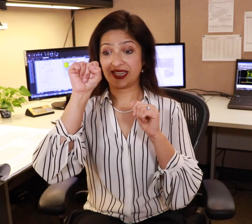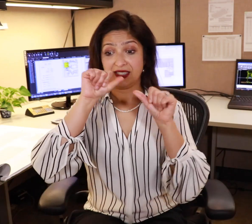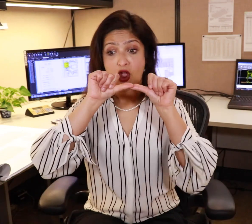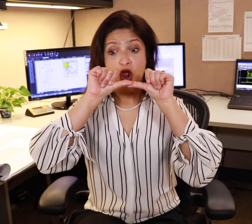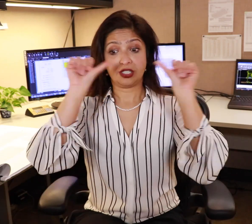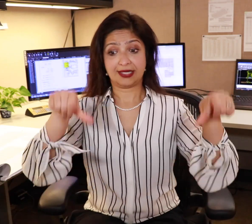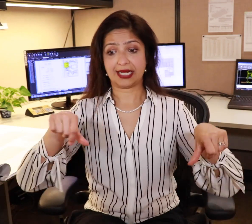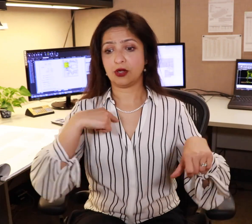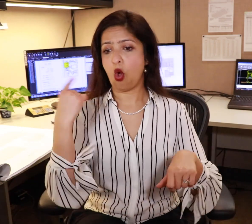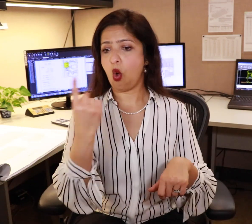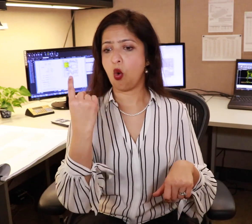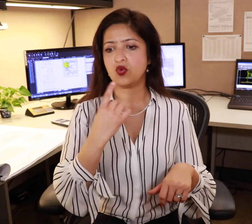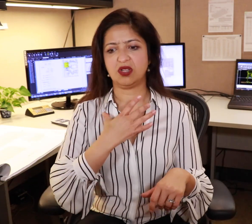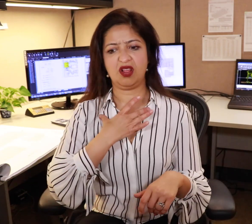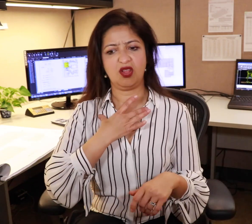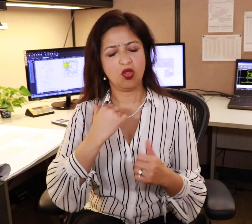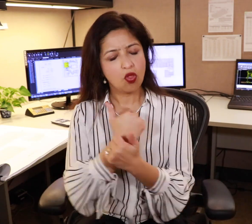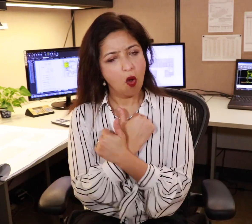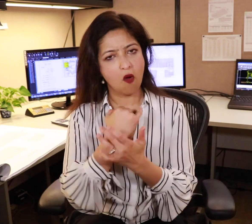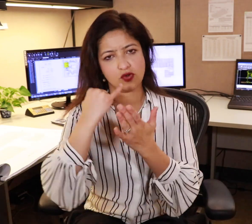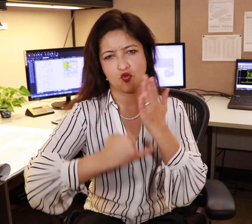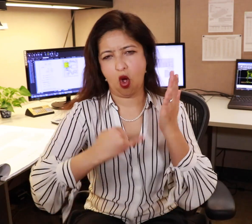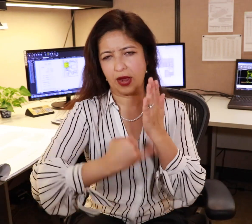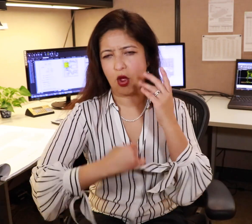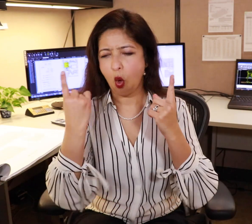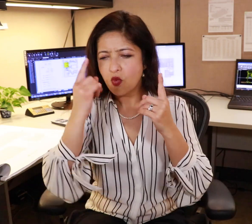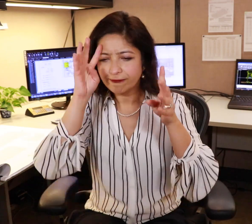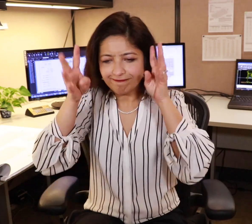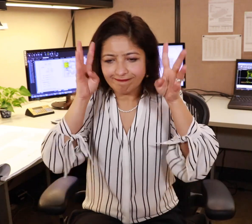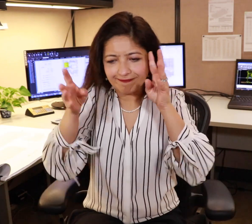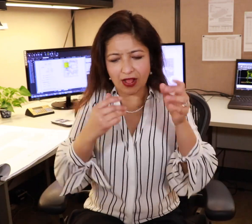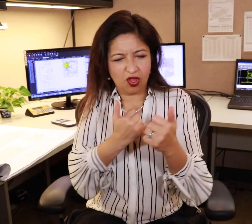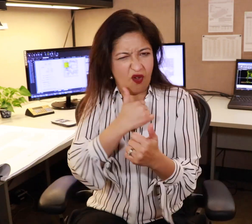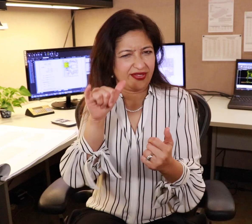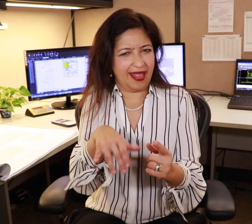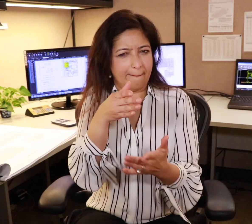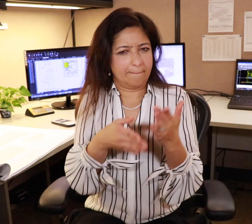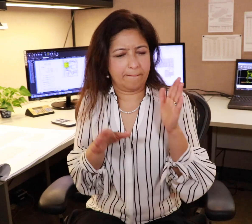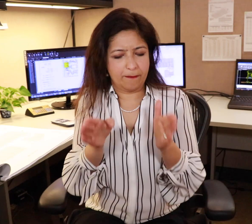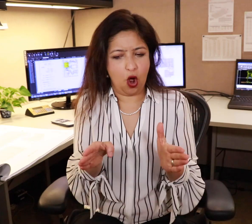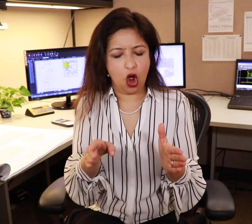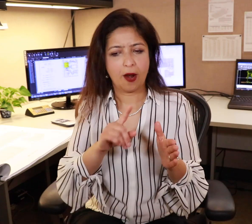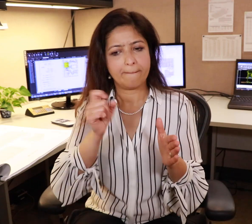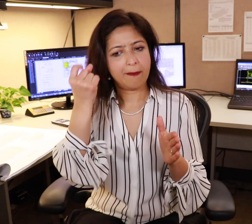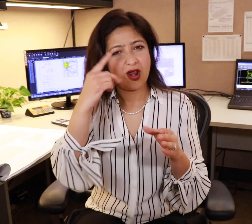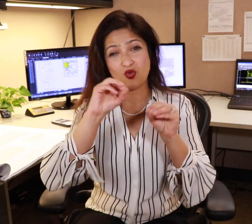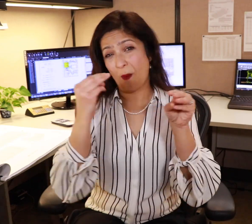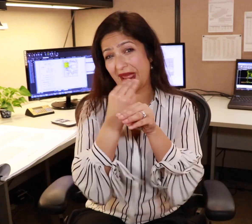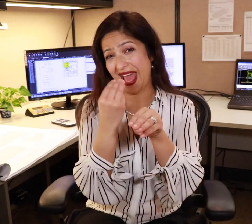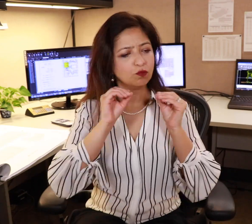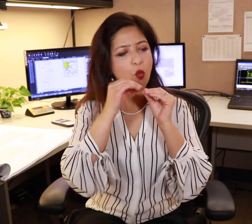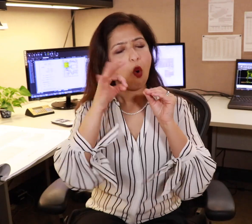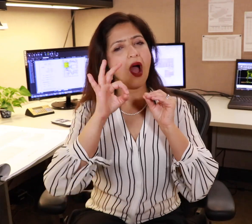because I love drawing and designing things as an architect but there was no math involved.